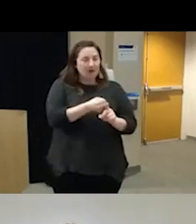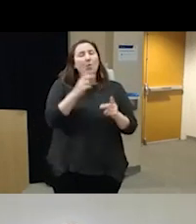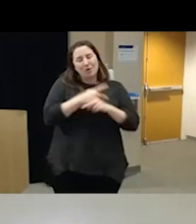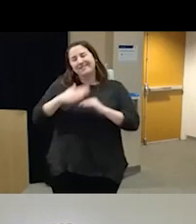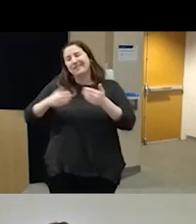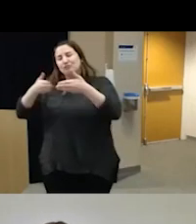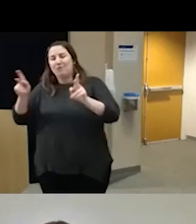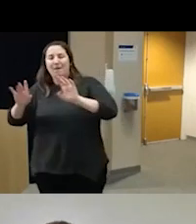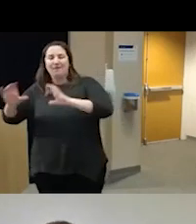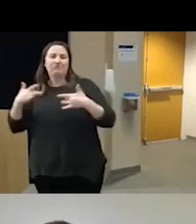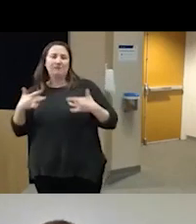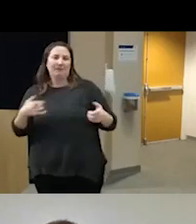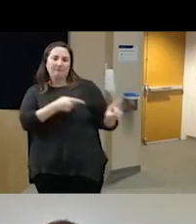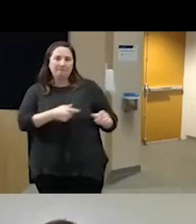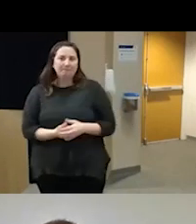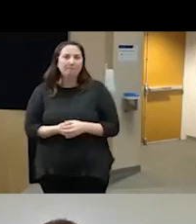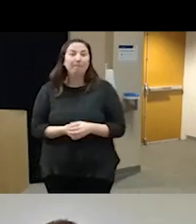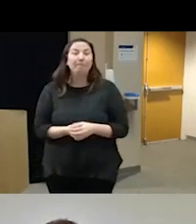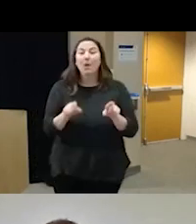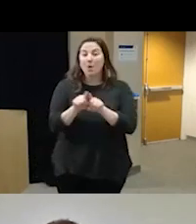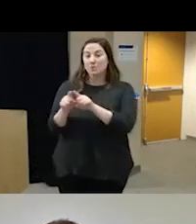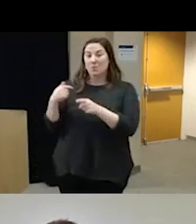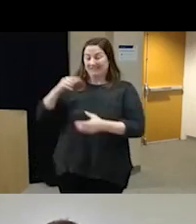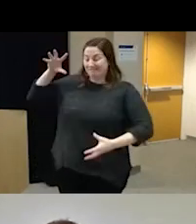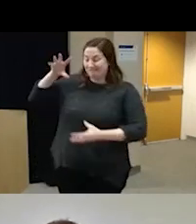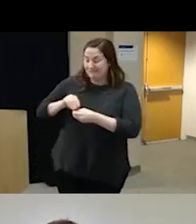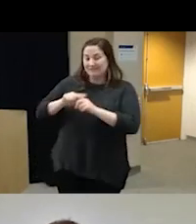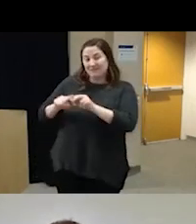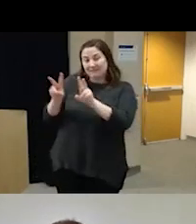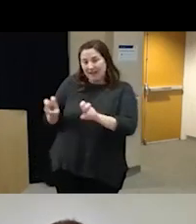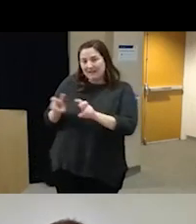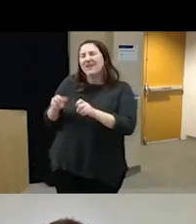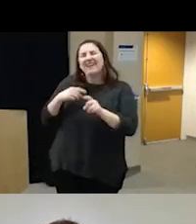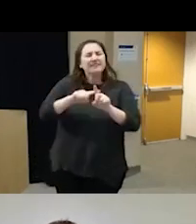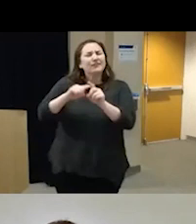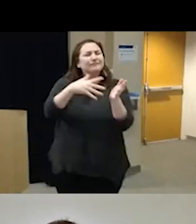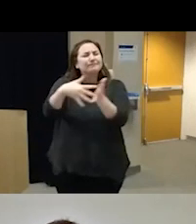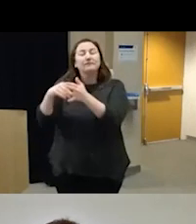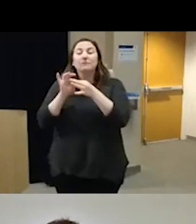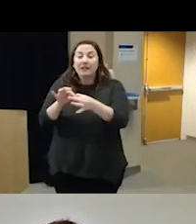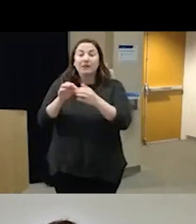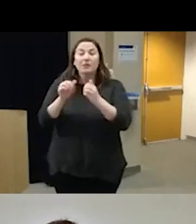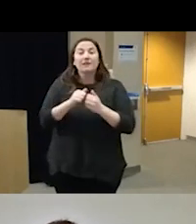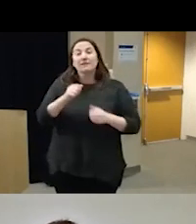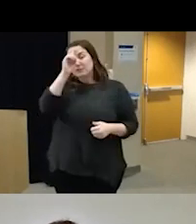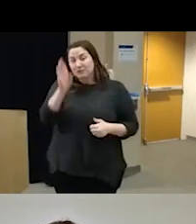We then did a met analysis pooling together individual meta-analyzes across schizophrenia bipolar disorder